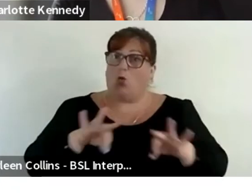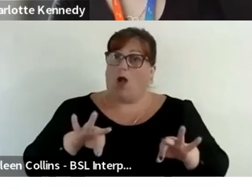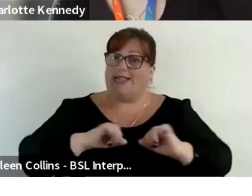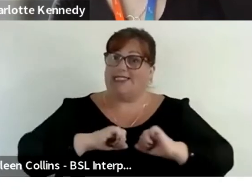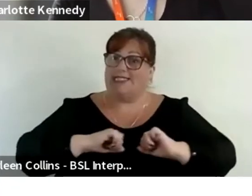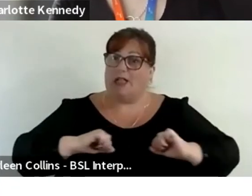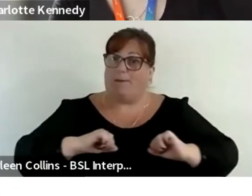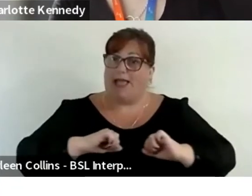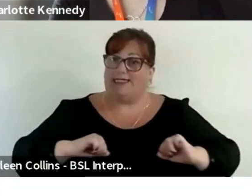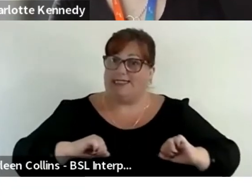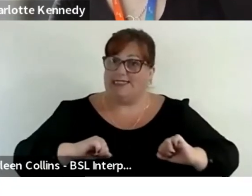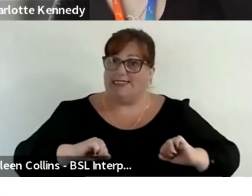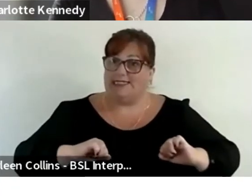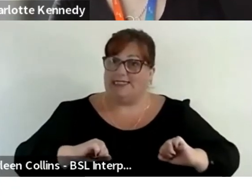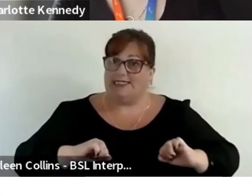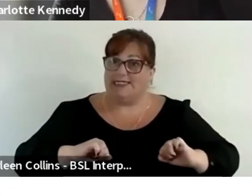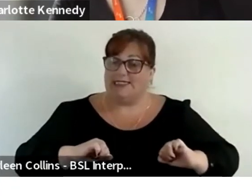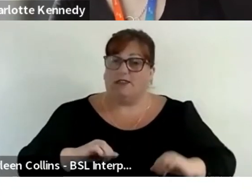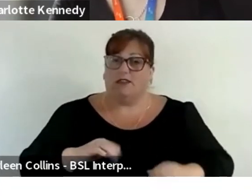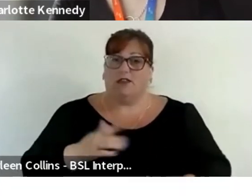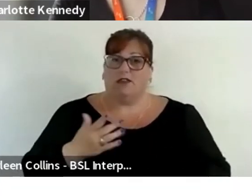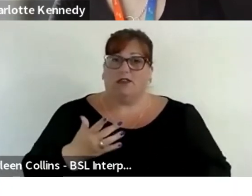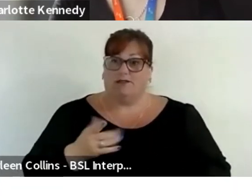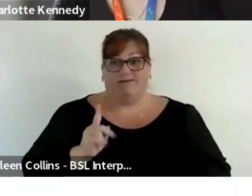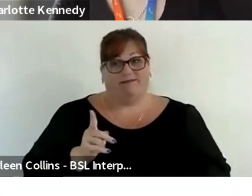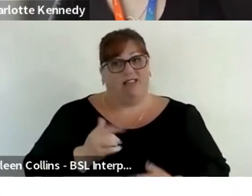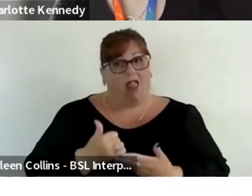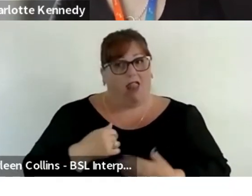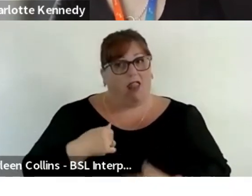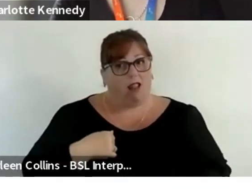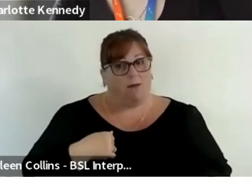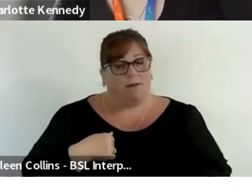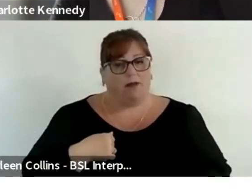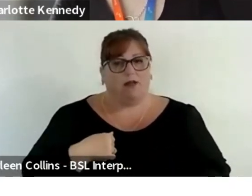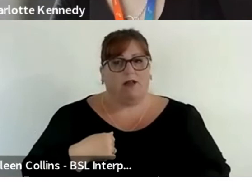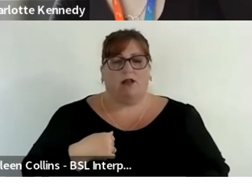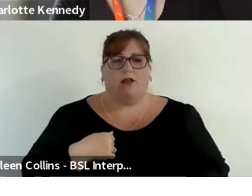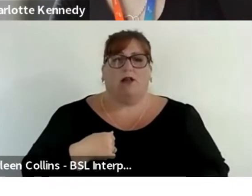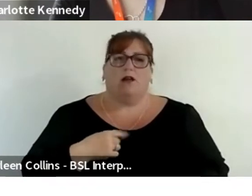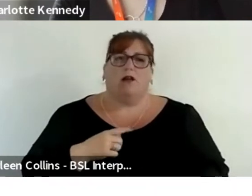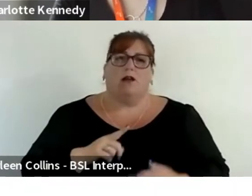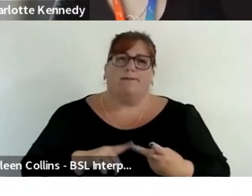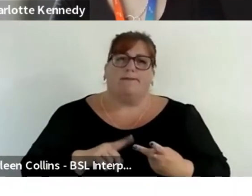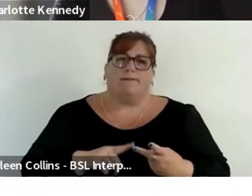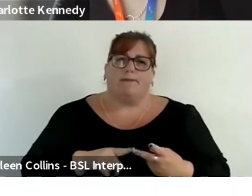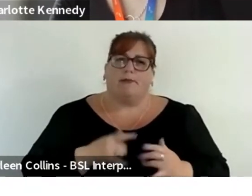It can take me a bit longer to process and information and form concise answers.